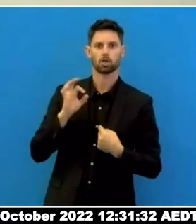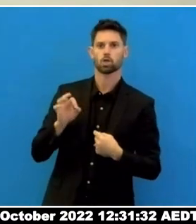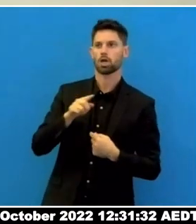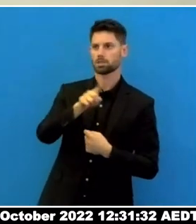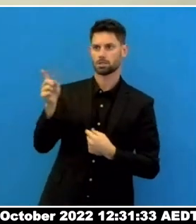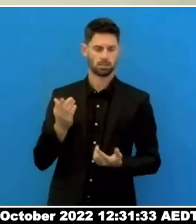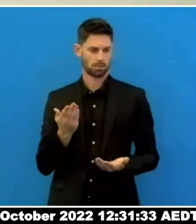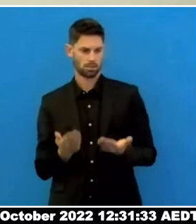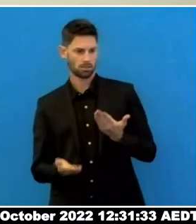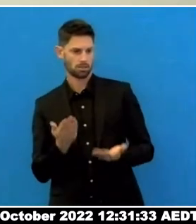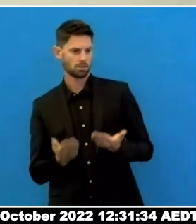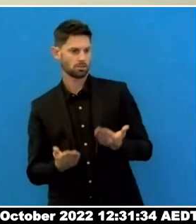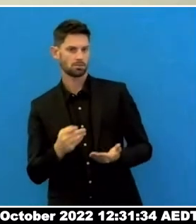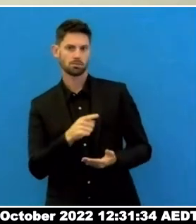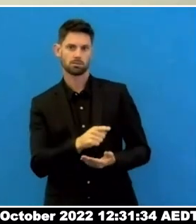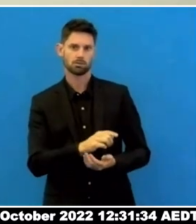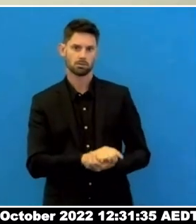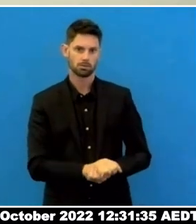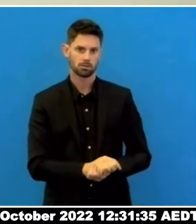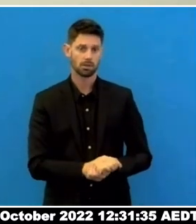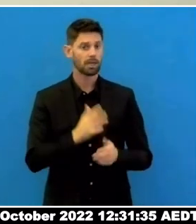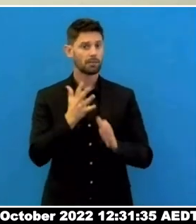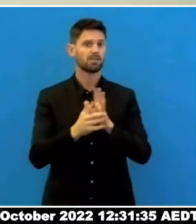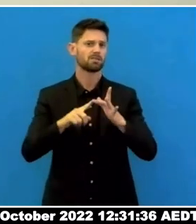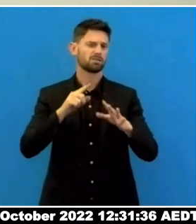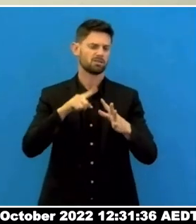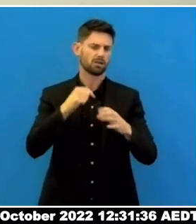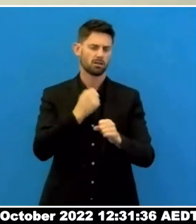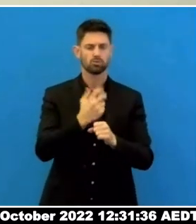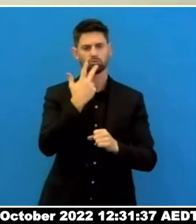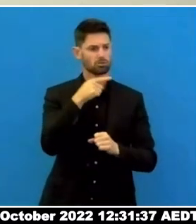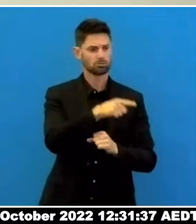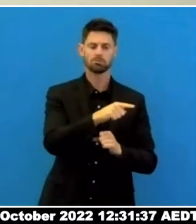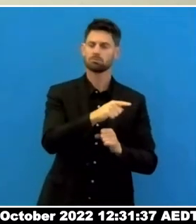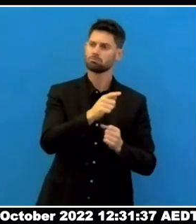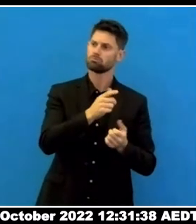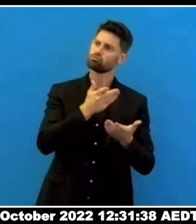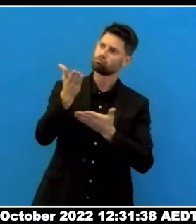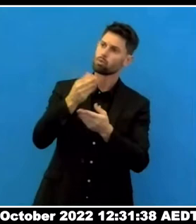if they engage with a service provider, a government and they have a sense